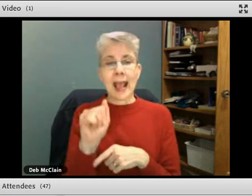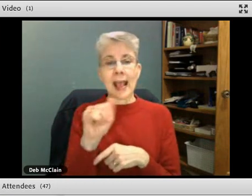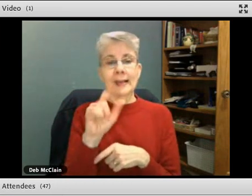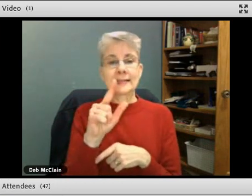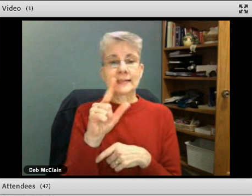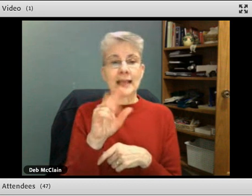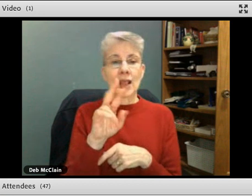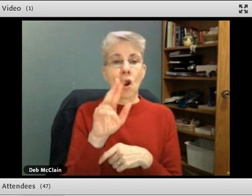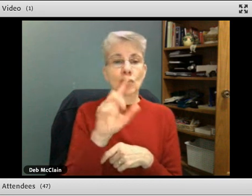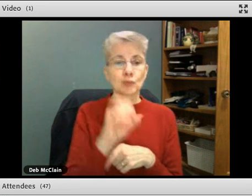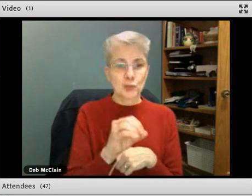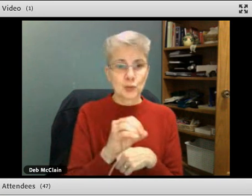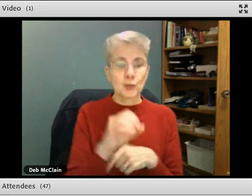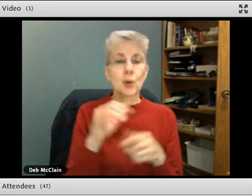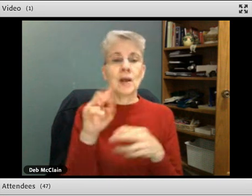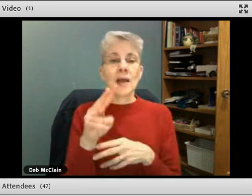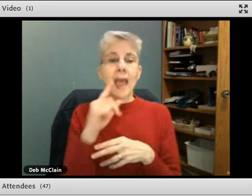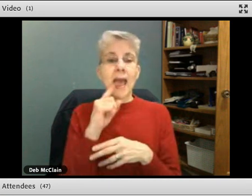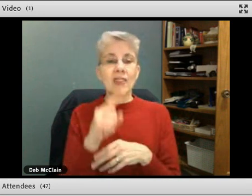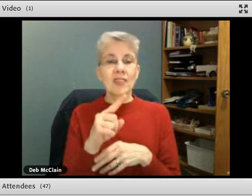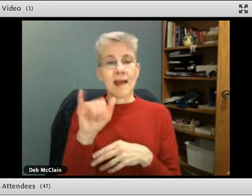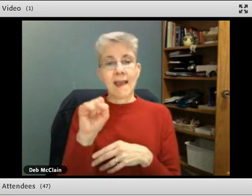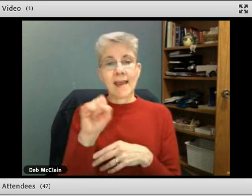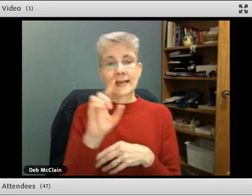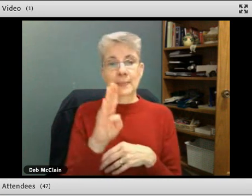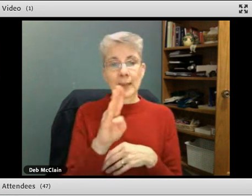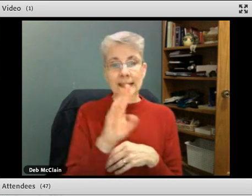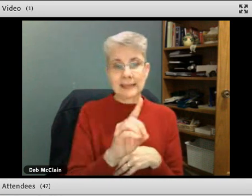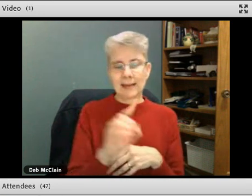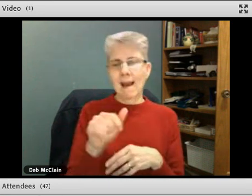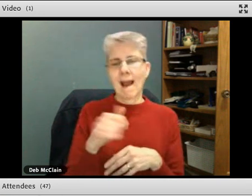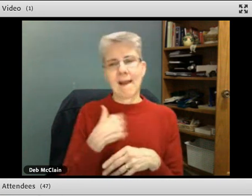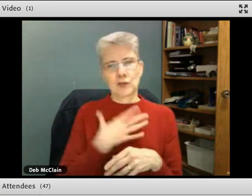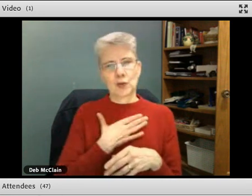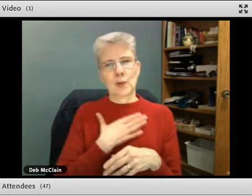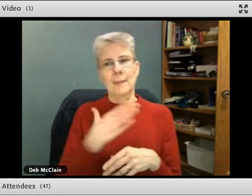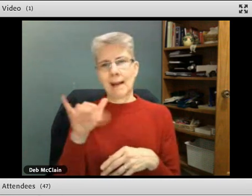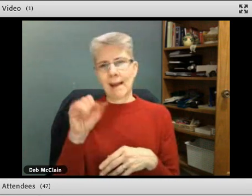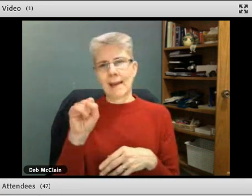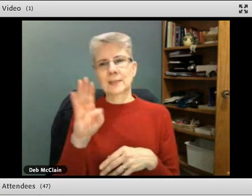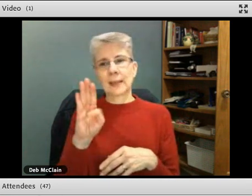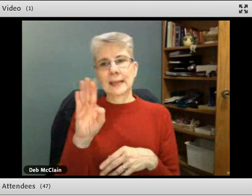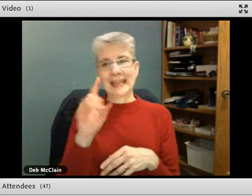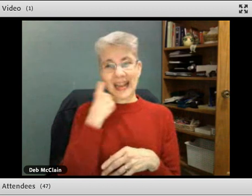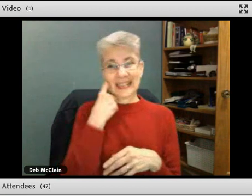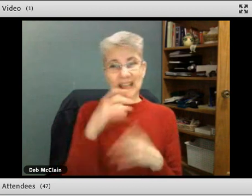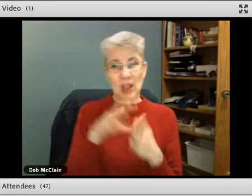ISBD, I have to admit, I've just kind of learned on the job as a cataloger for all these years.